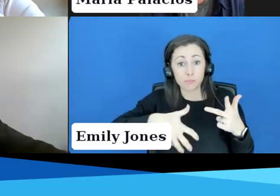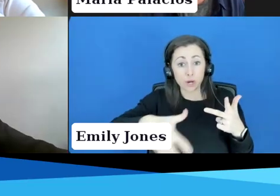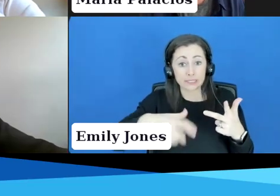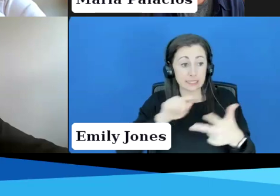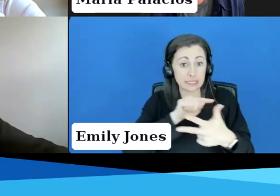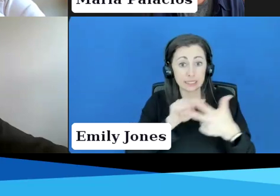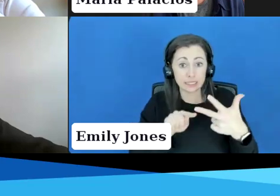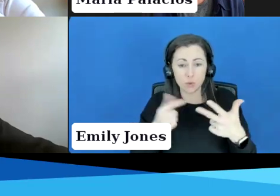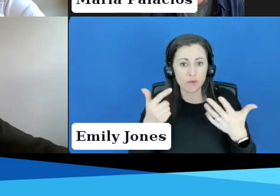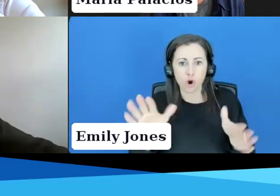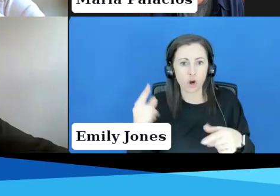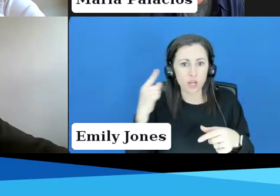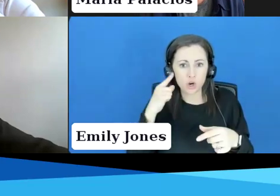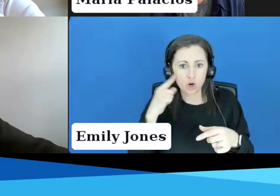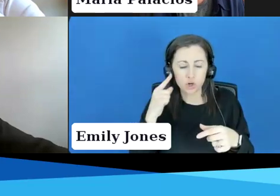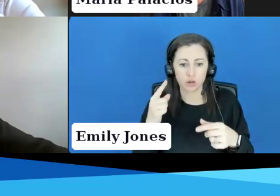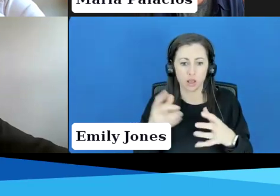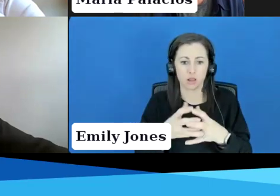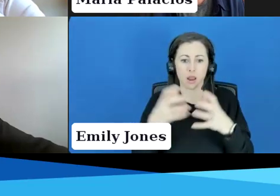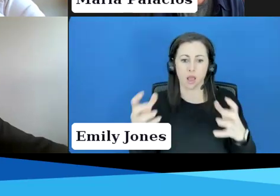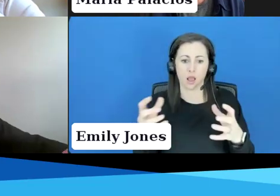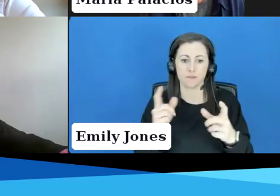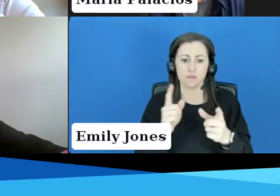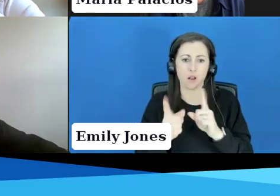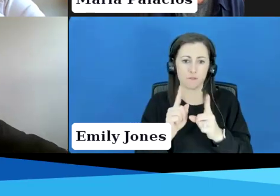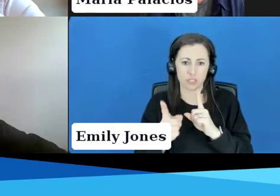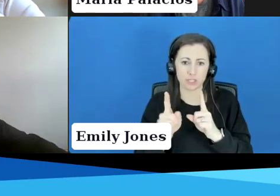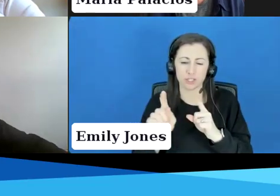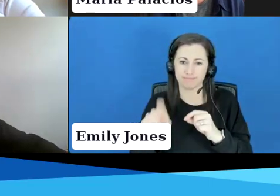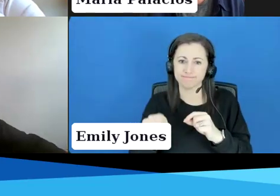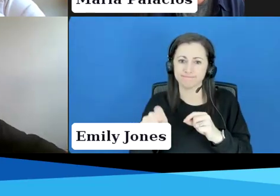there's so much conversation that's needed around this subject.